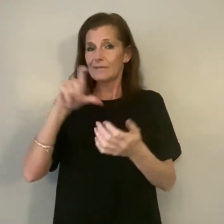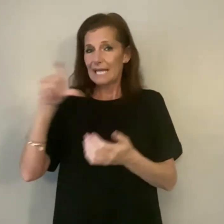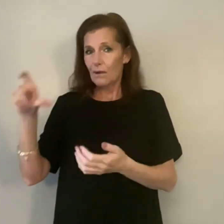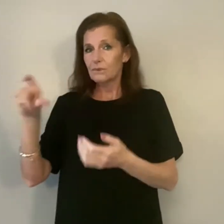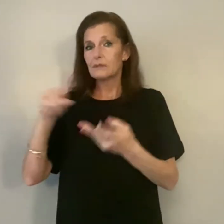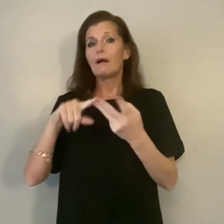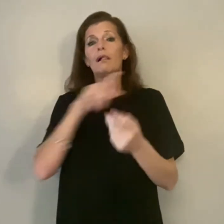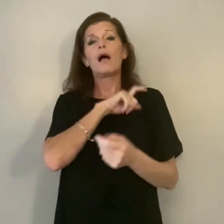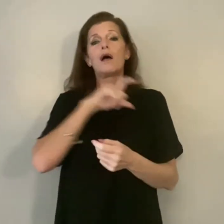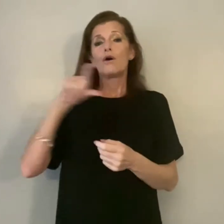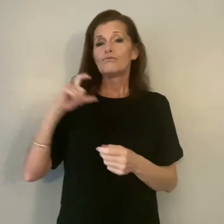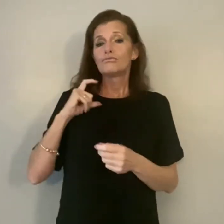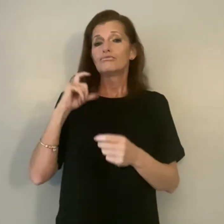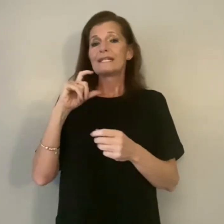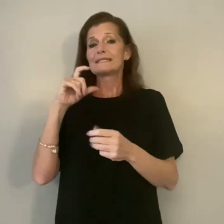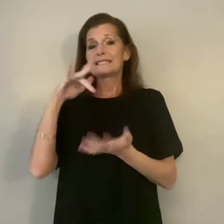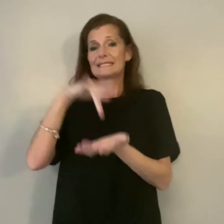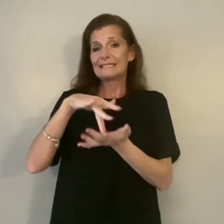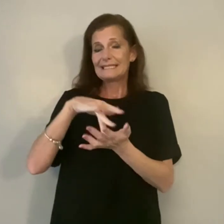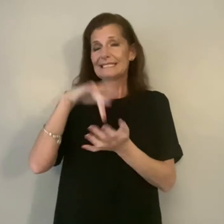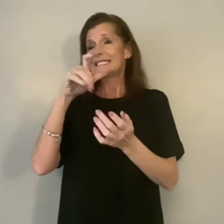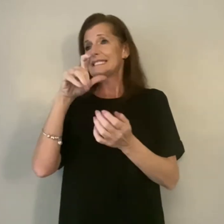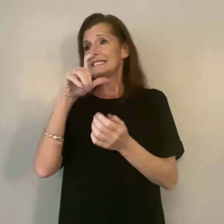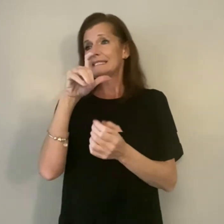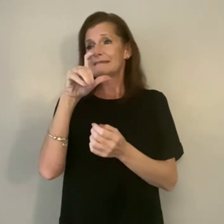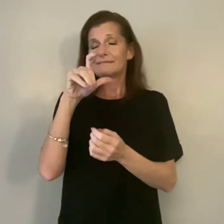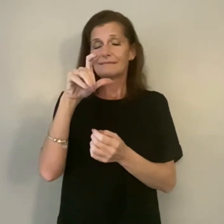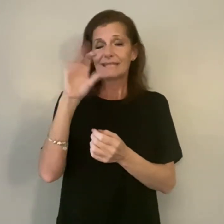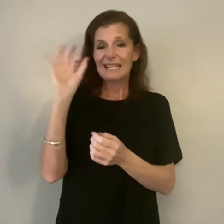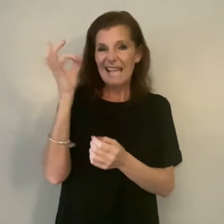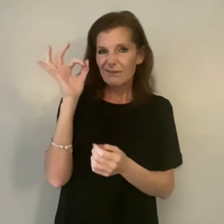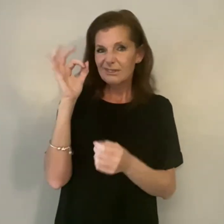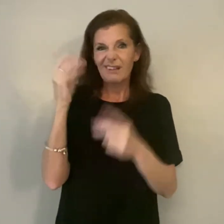Preston city council as well there's like loads of other arts and cultural partners.